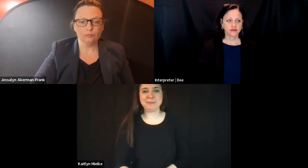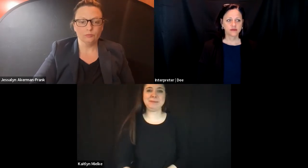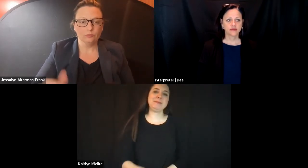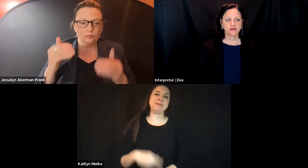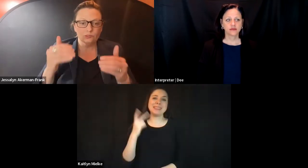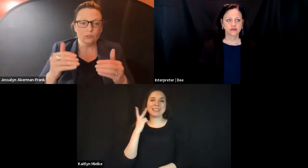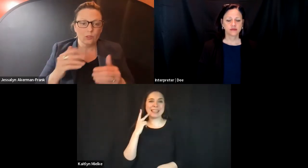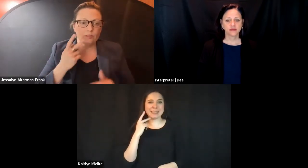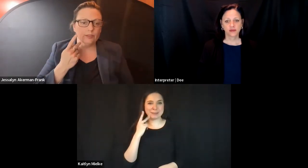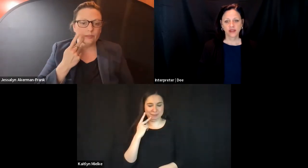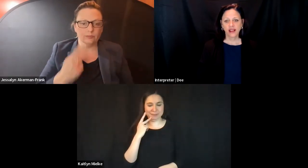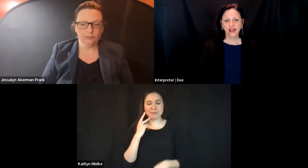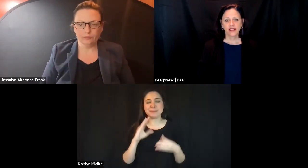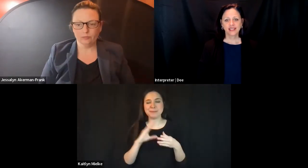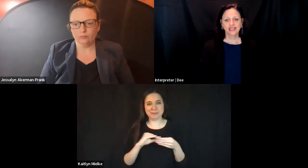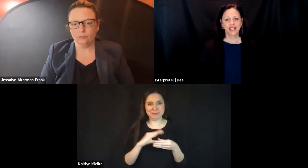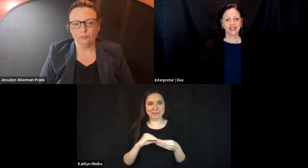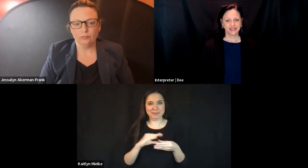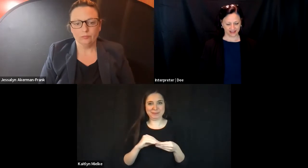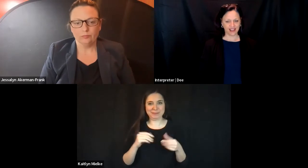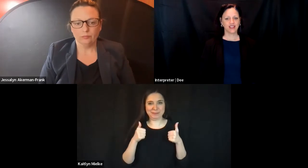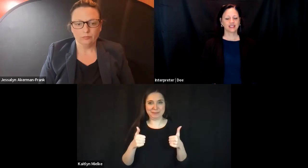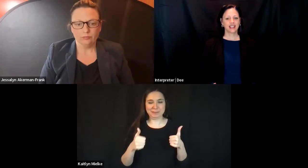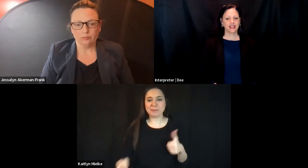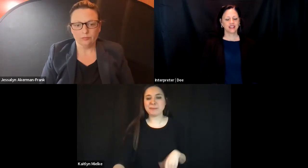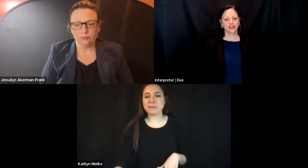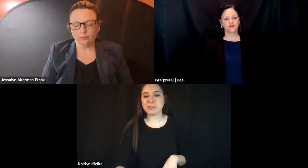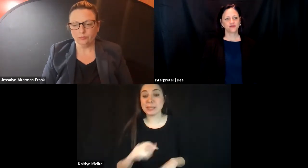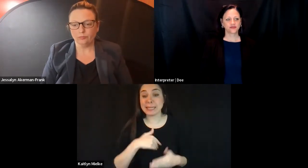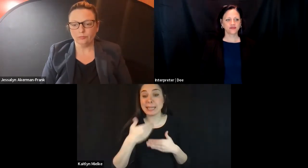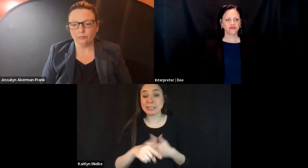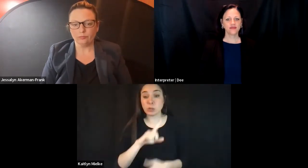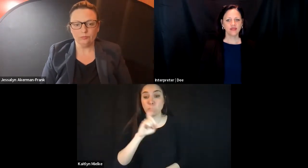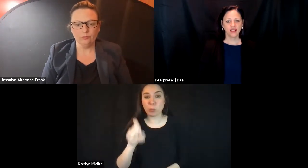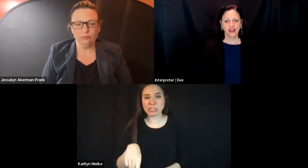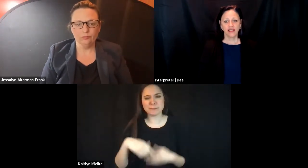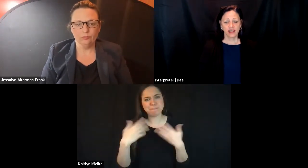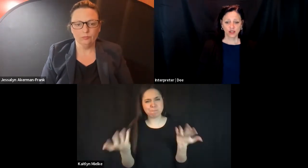Jessalyn: I will take Patrick off screen. Go ahead, Kaitlyn.